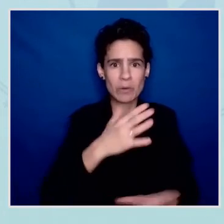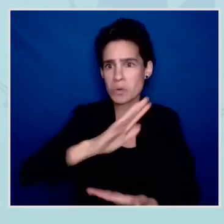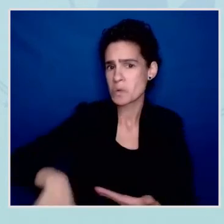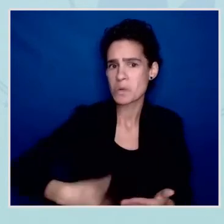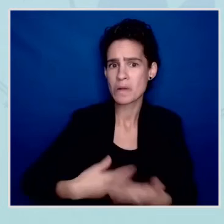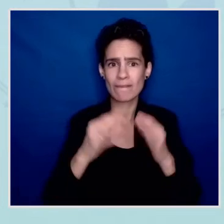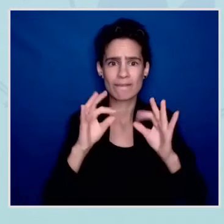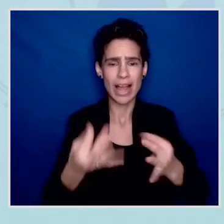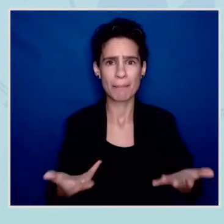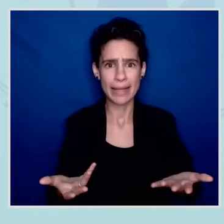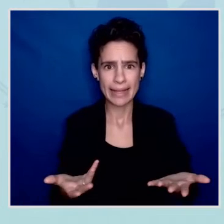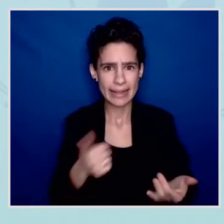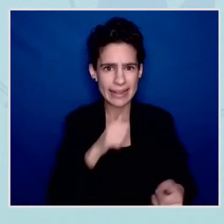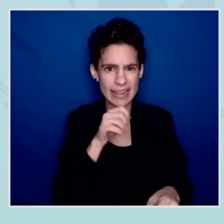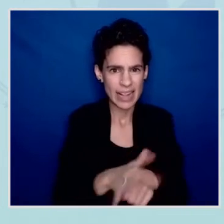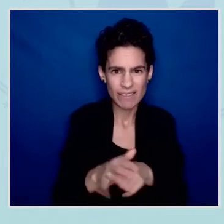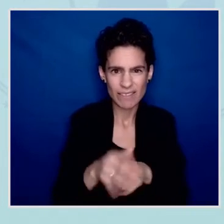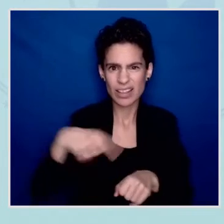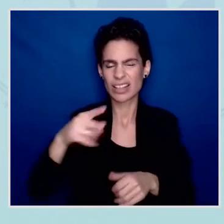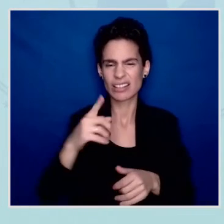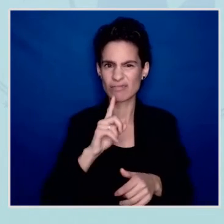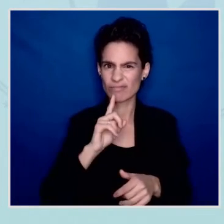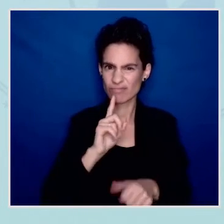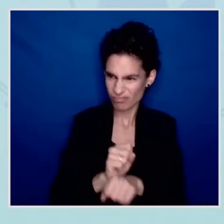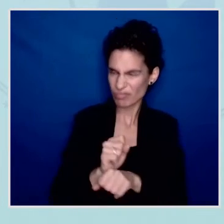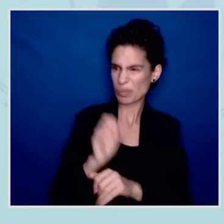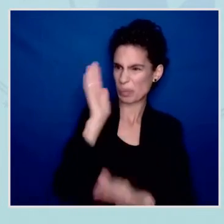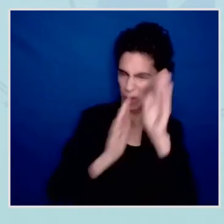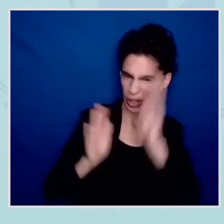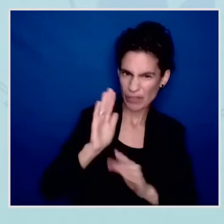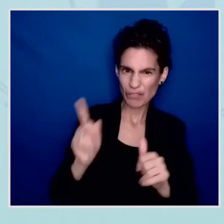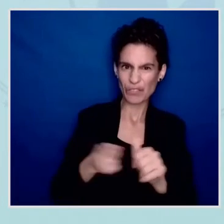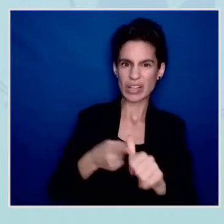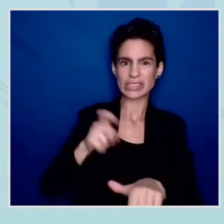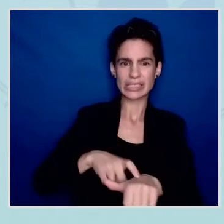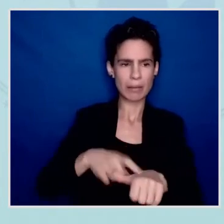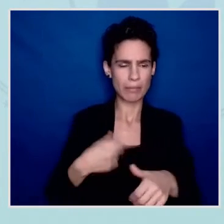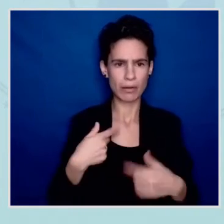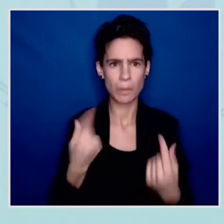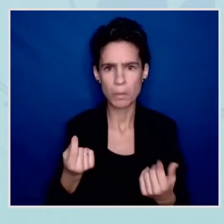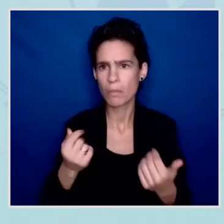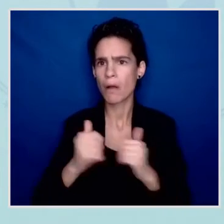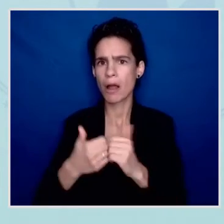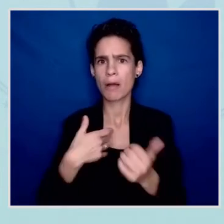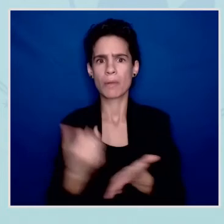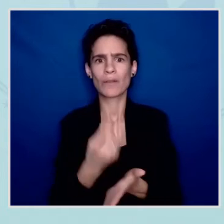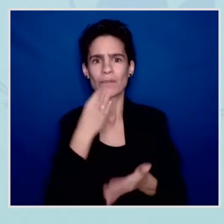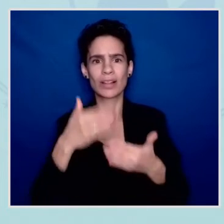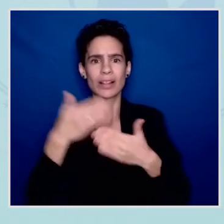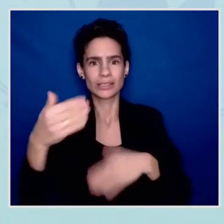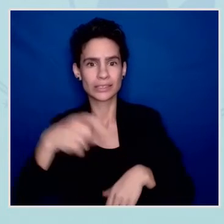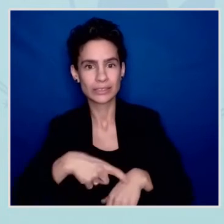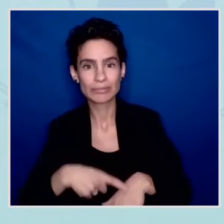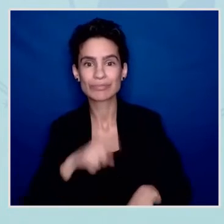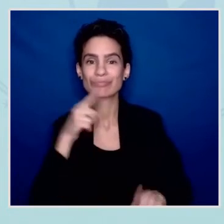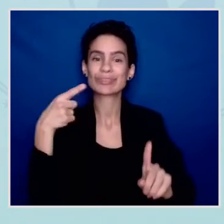FOOD BANKS, AS THE PRESIDENT- ELECT HAS SAID, ARE BEING